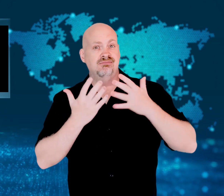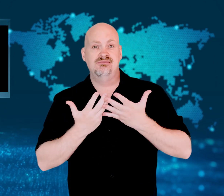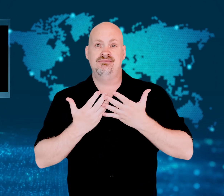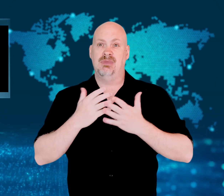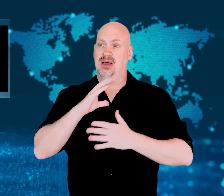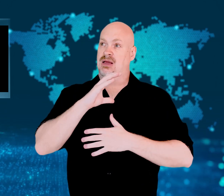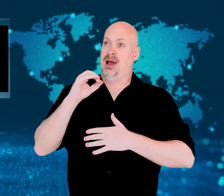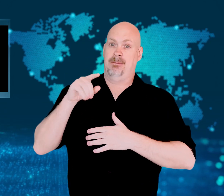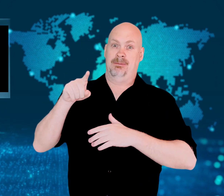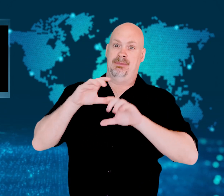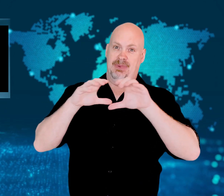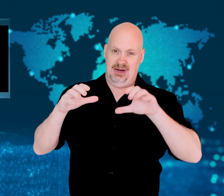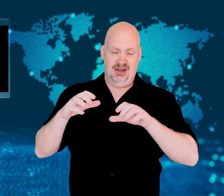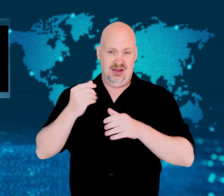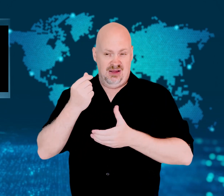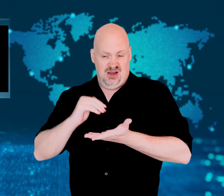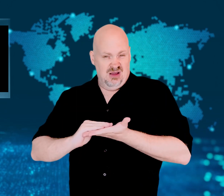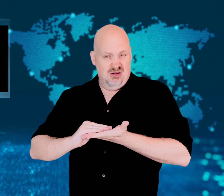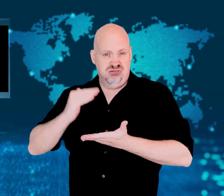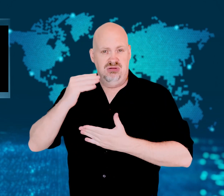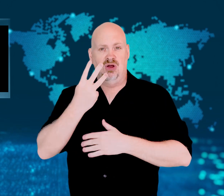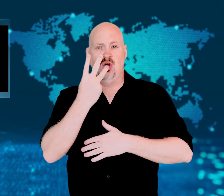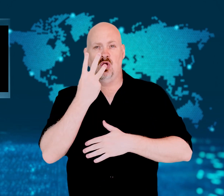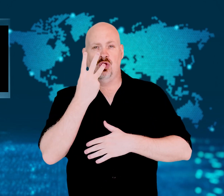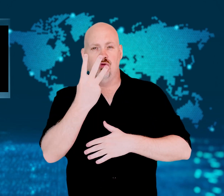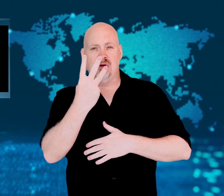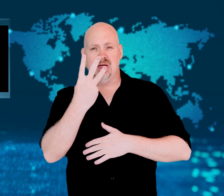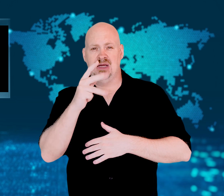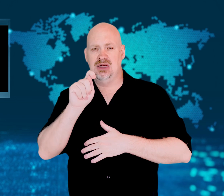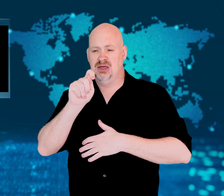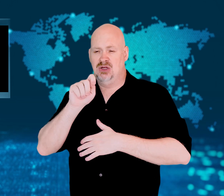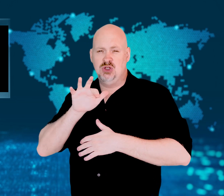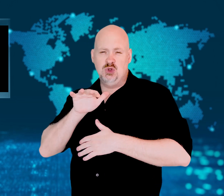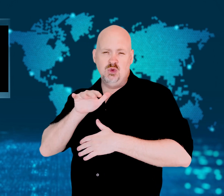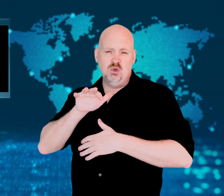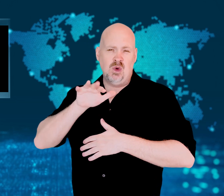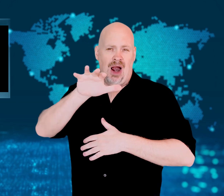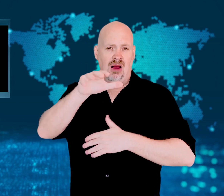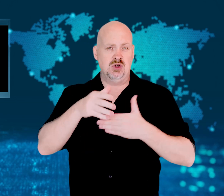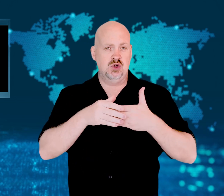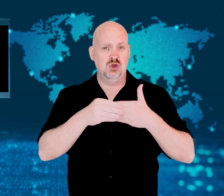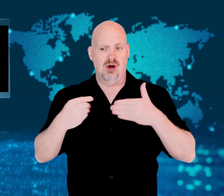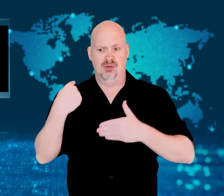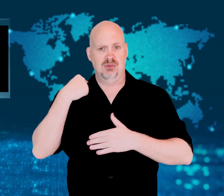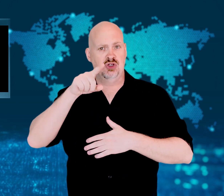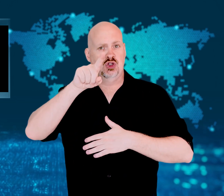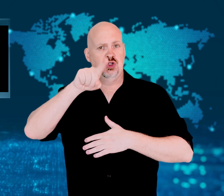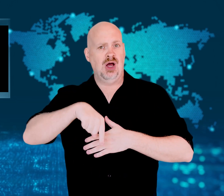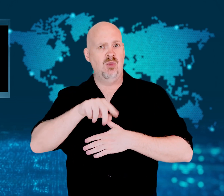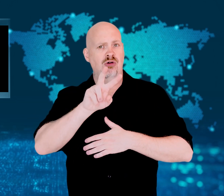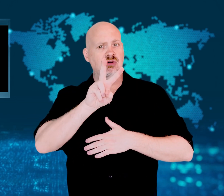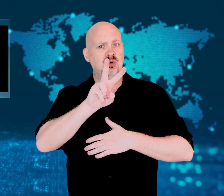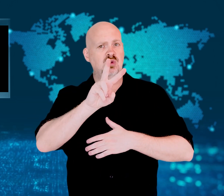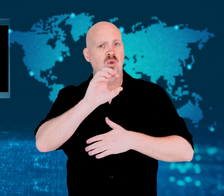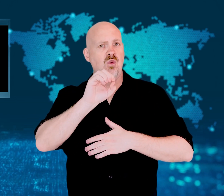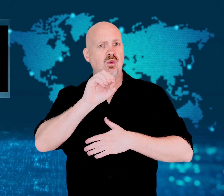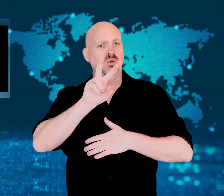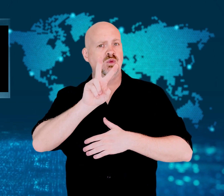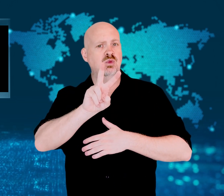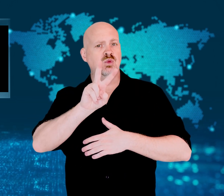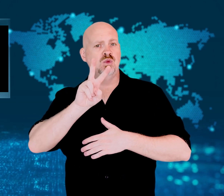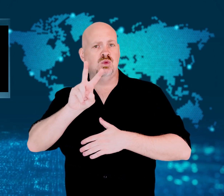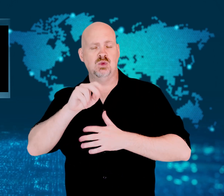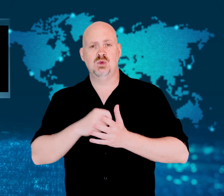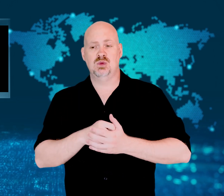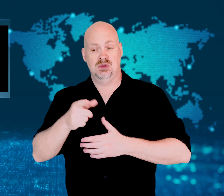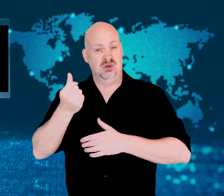It was the first company to hit a stock valuation of $3 trillion USD in January 2022.